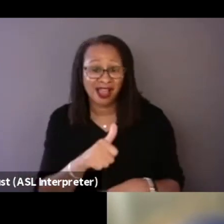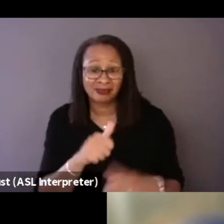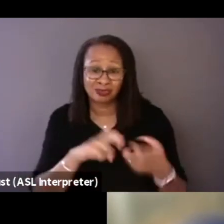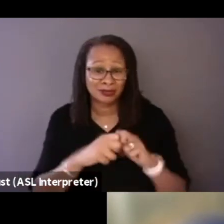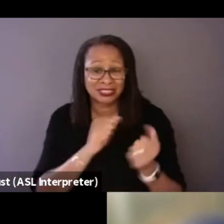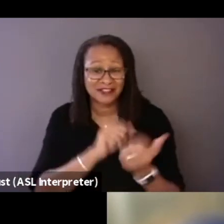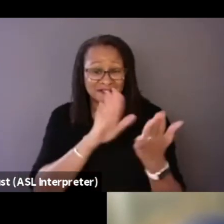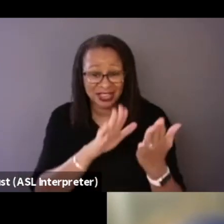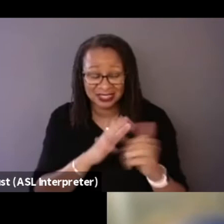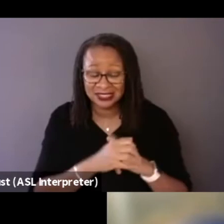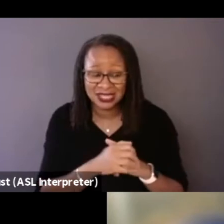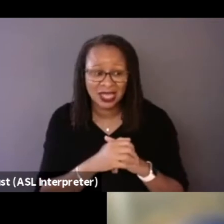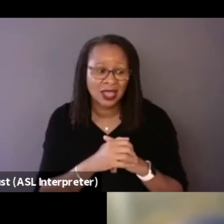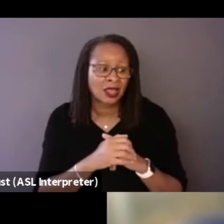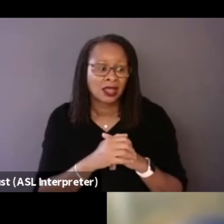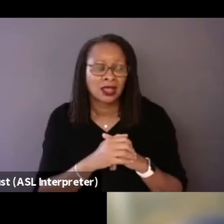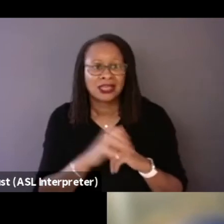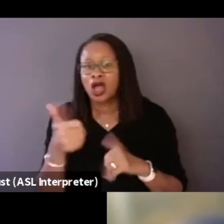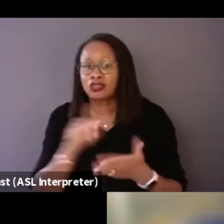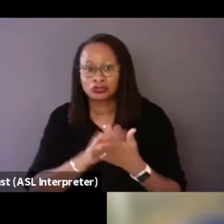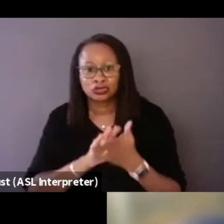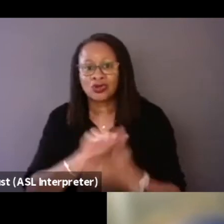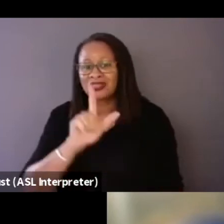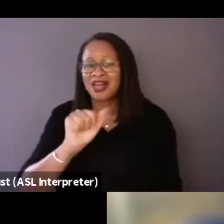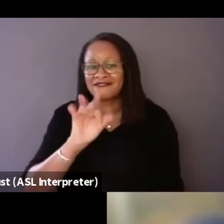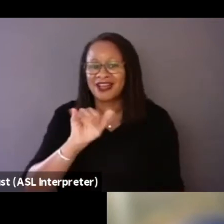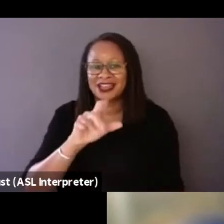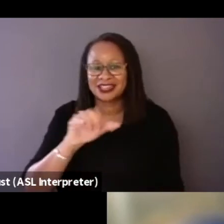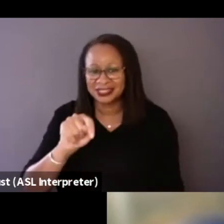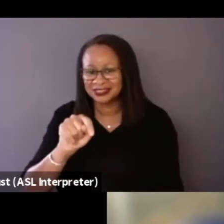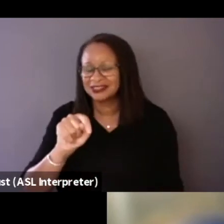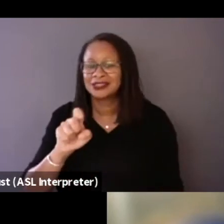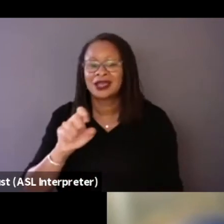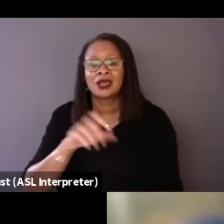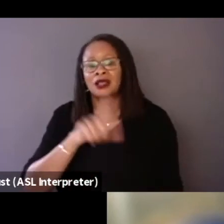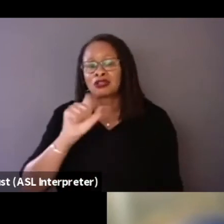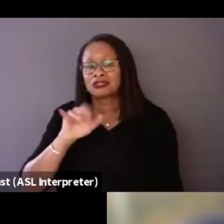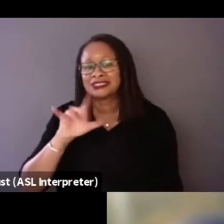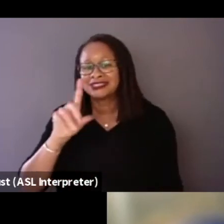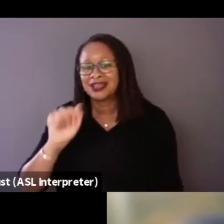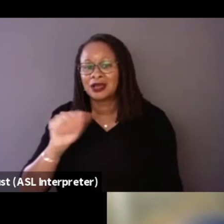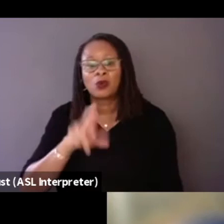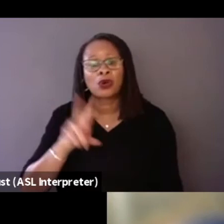at schools in Lafayette or Orinda or Walnut Creek. And so we really wanted to try to unpack